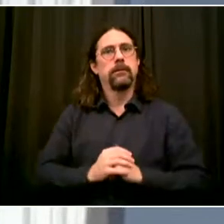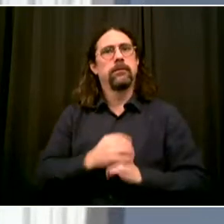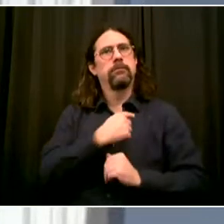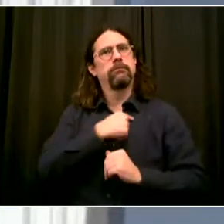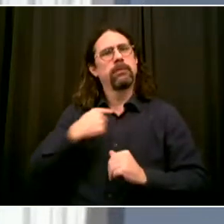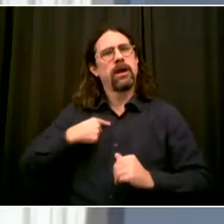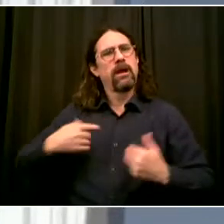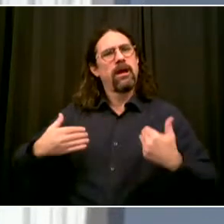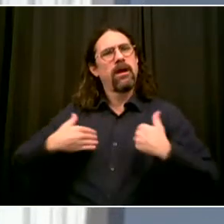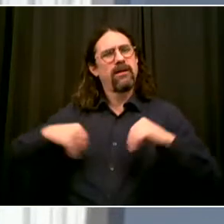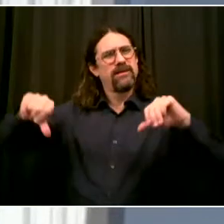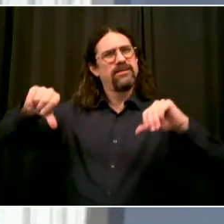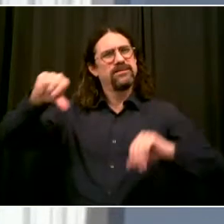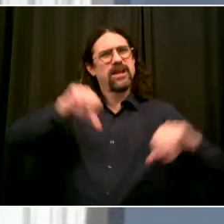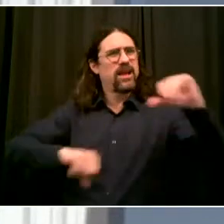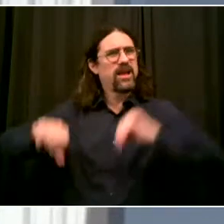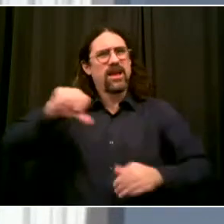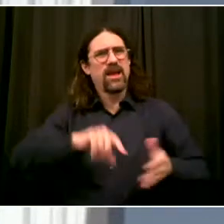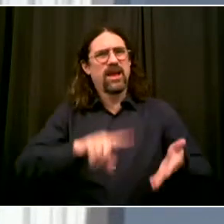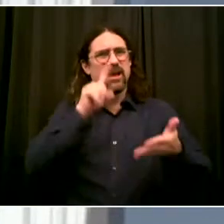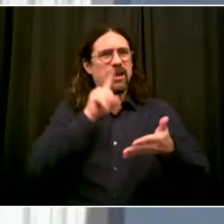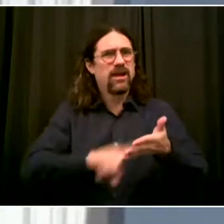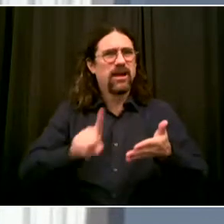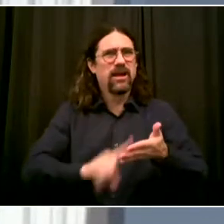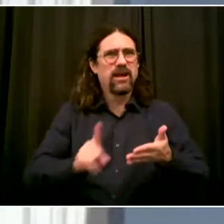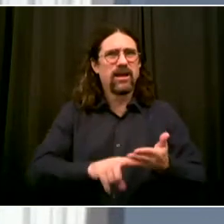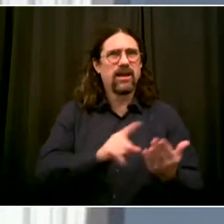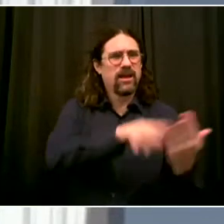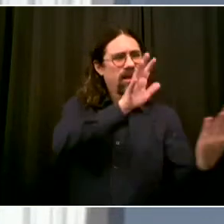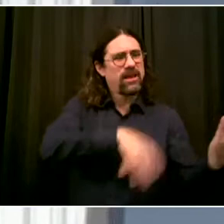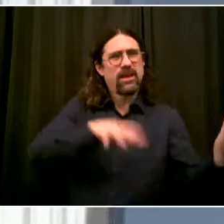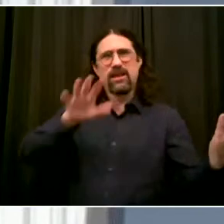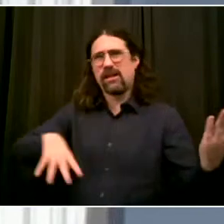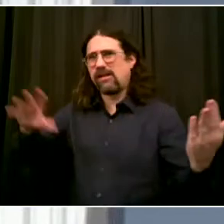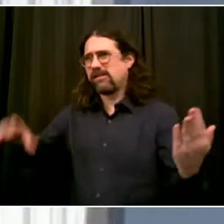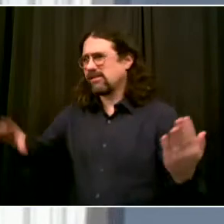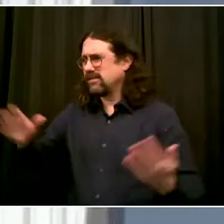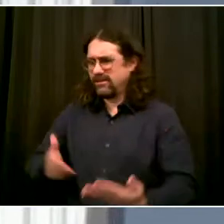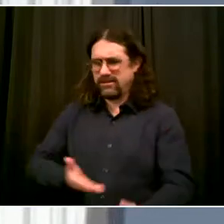VERY CLEAR CUT SCIEIEIFNTIC EVIDENCE OF HOW LARGE GATHERINGS CAN SPREAD T THE